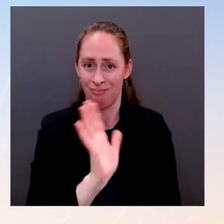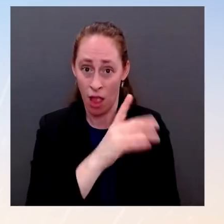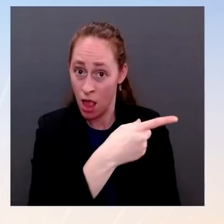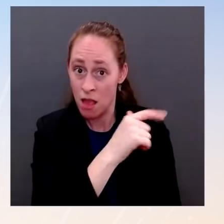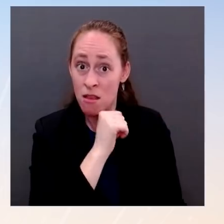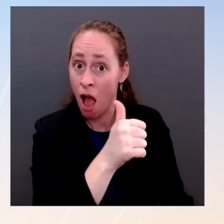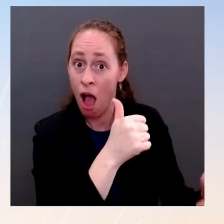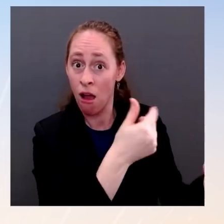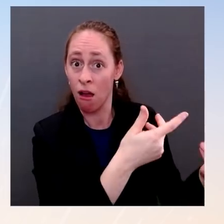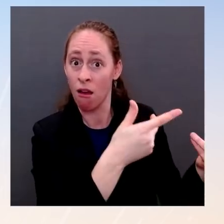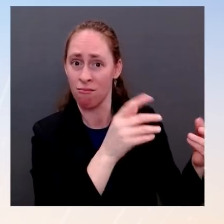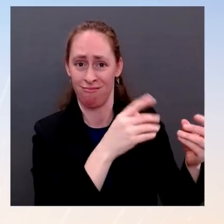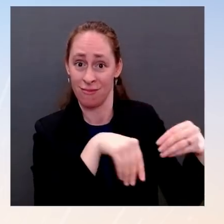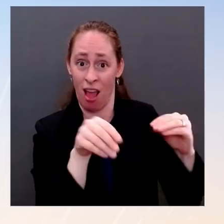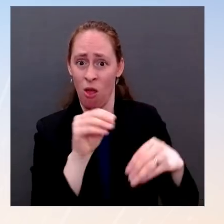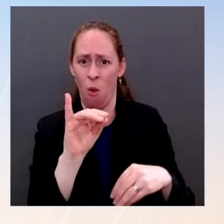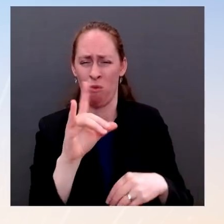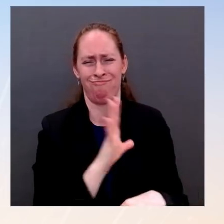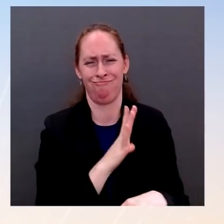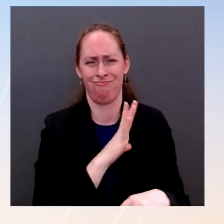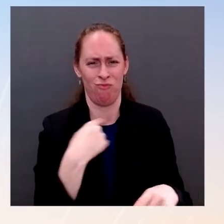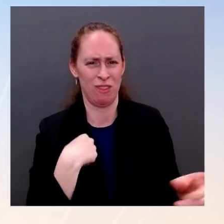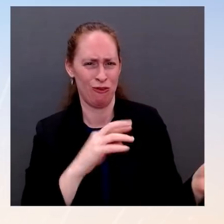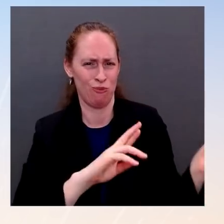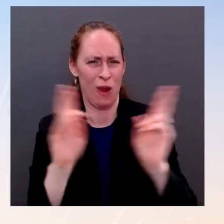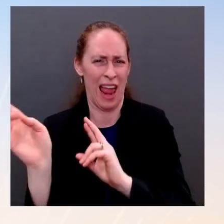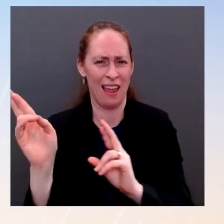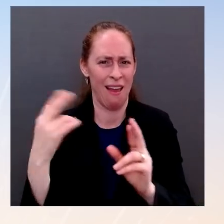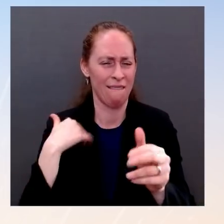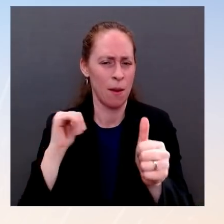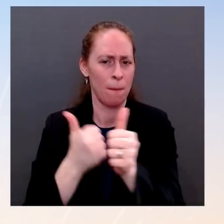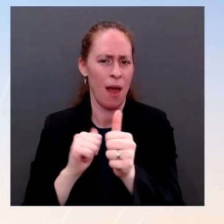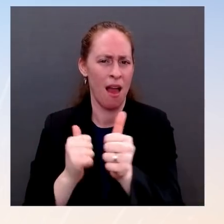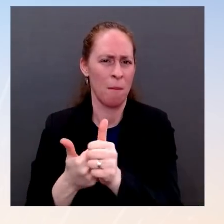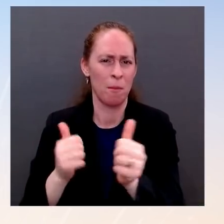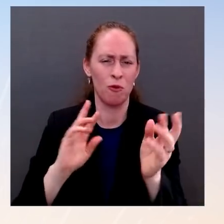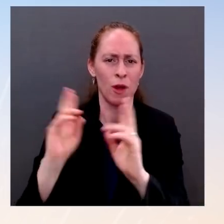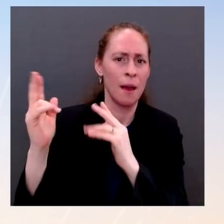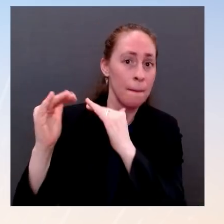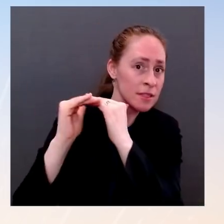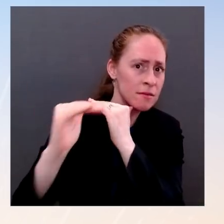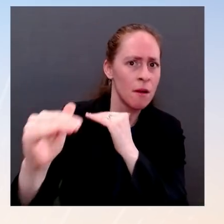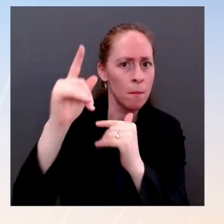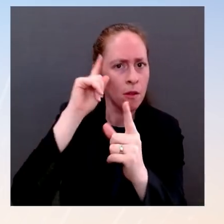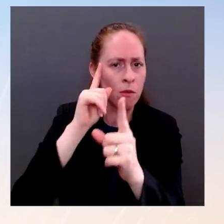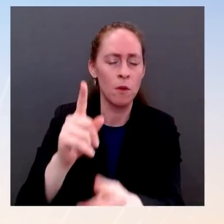On natural gas, we've been working with Europe in lockstep to surge natural gas to Europe from North Africa,